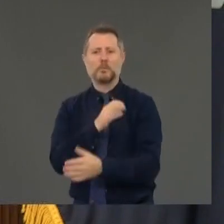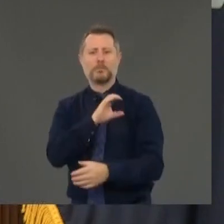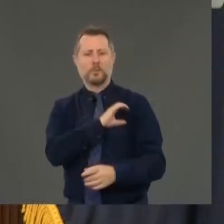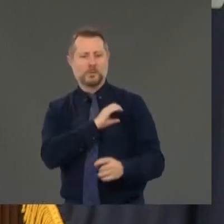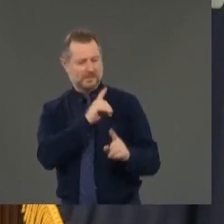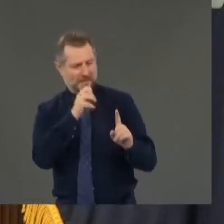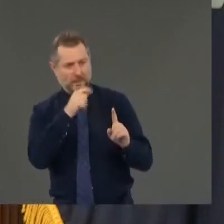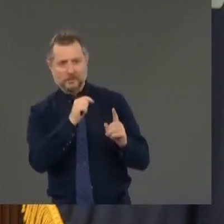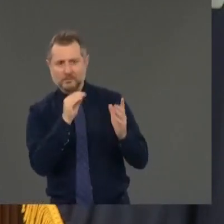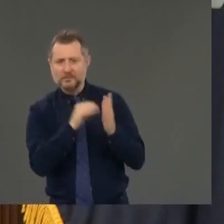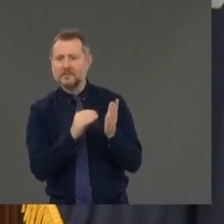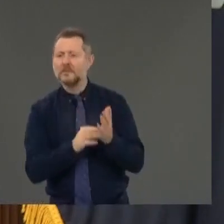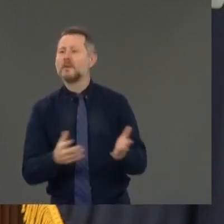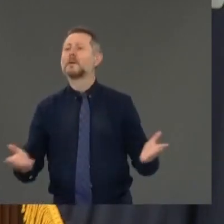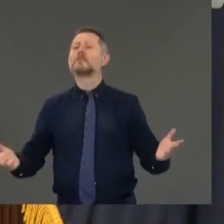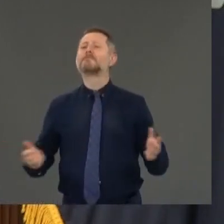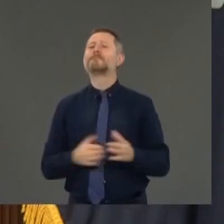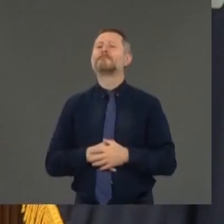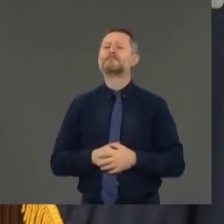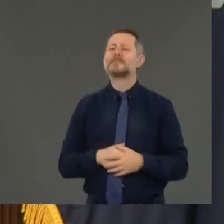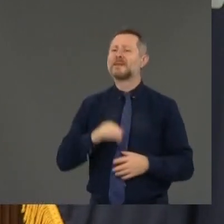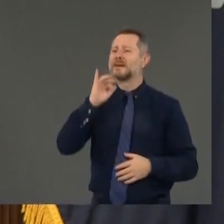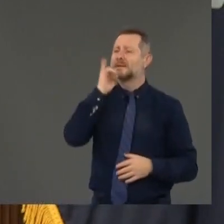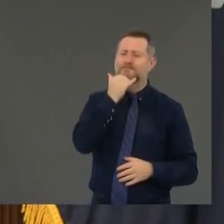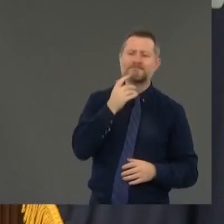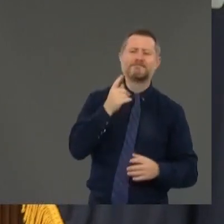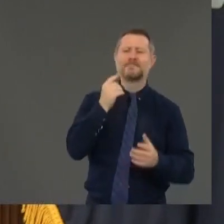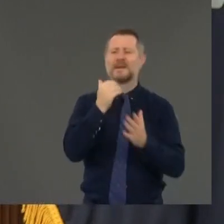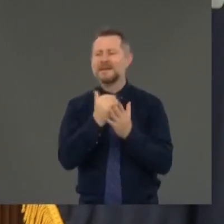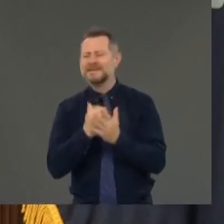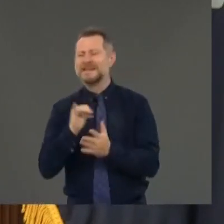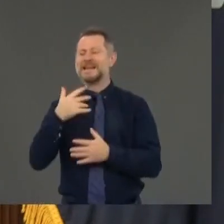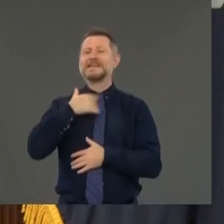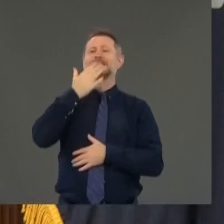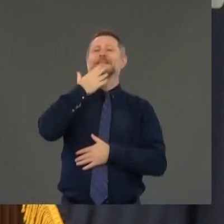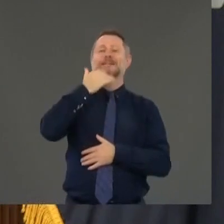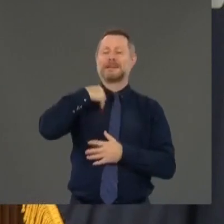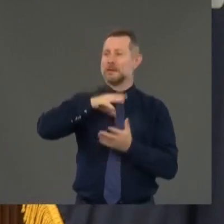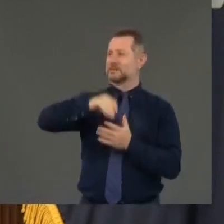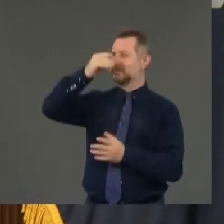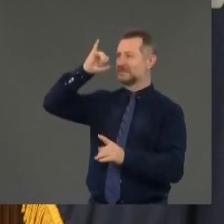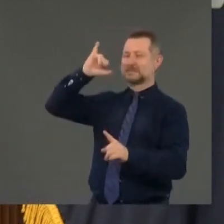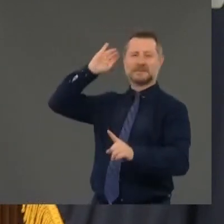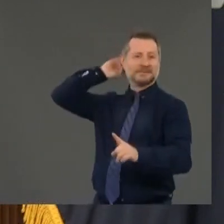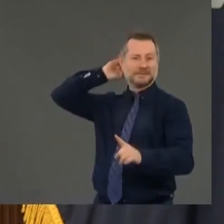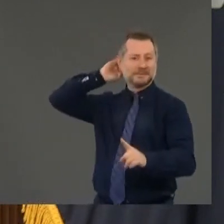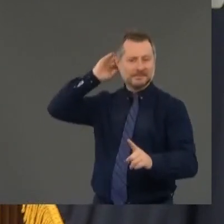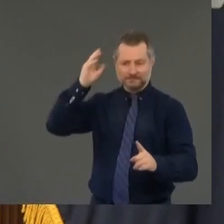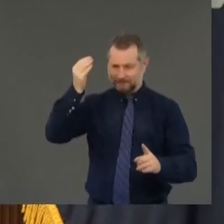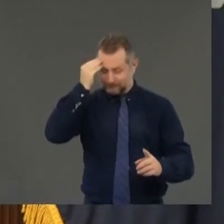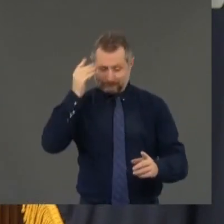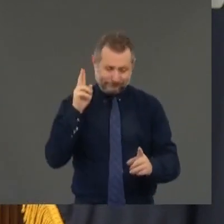TOGETHER THAT DEPARTMENT.